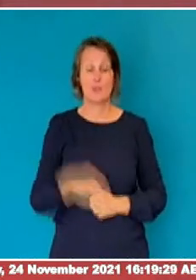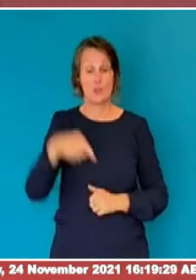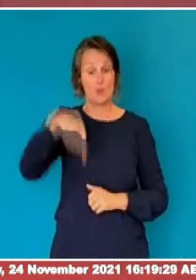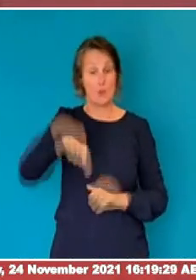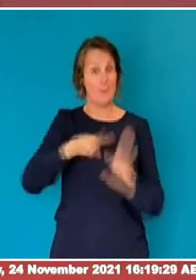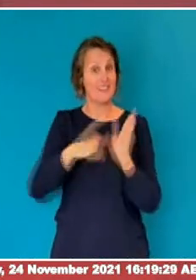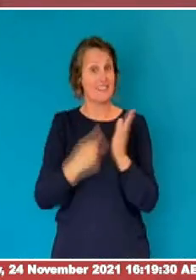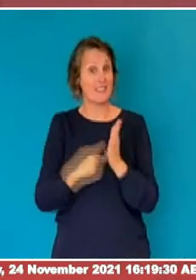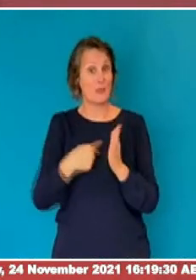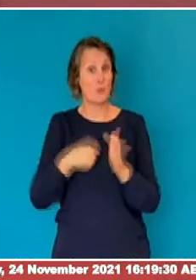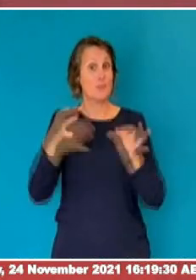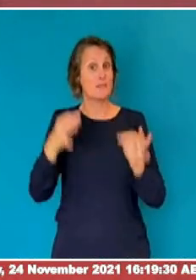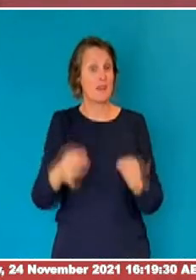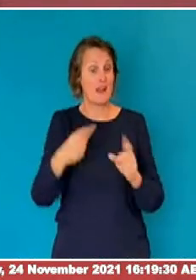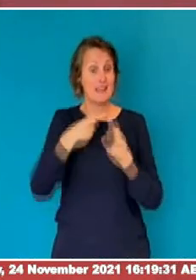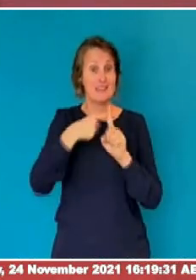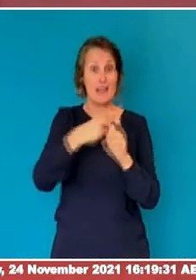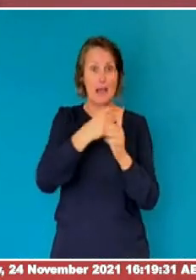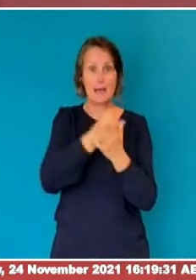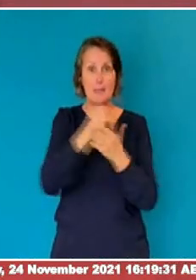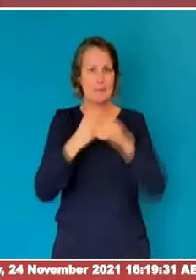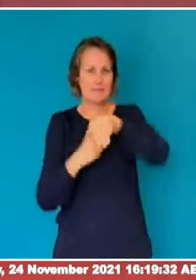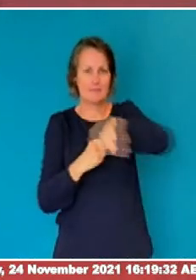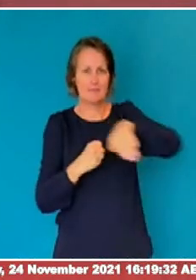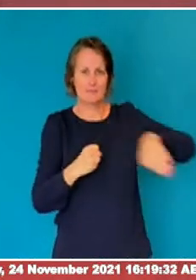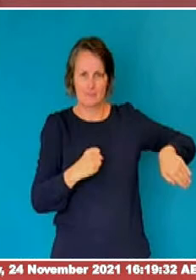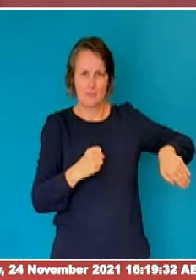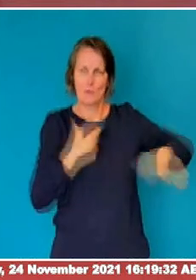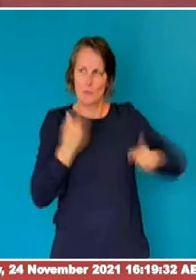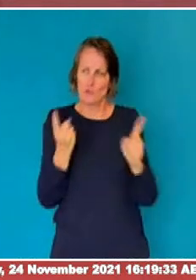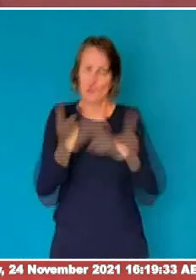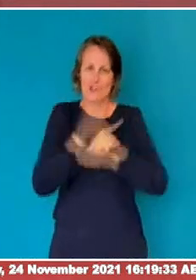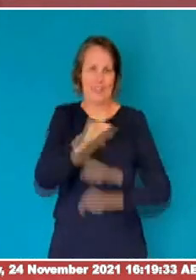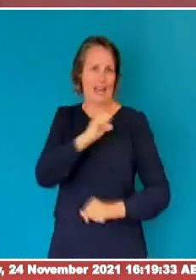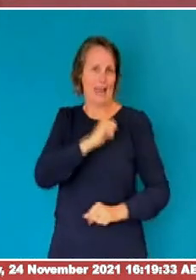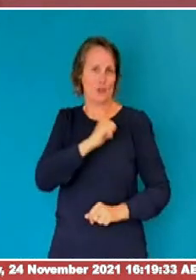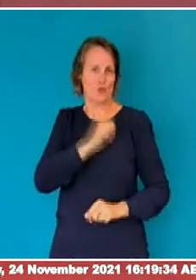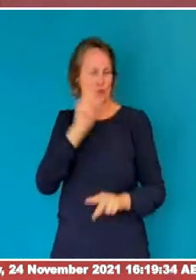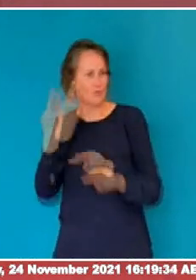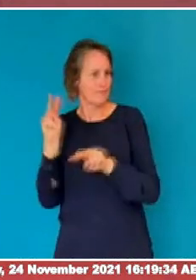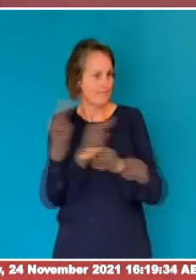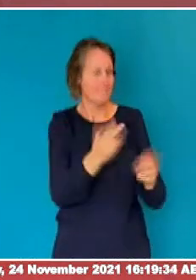from a target was all around that. But you will still be tracking it closely?